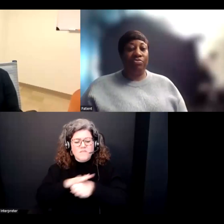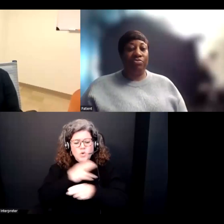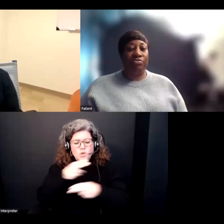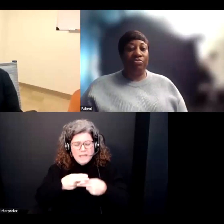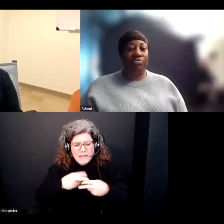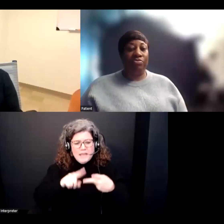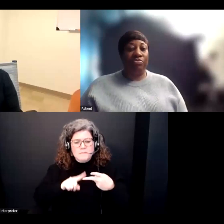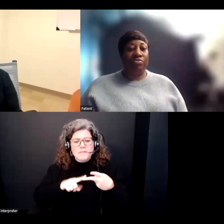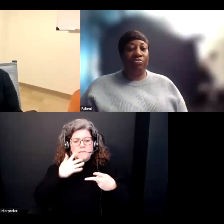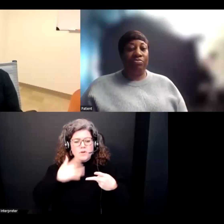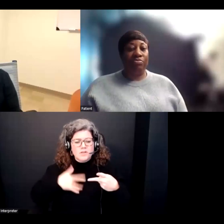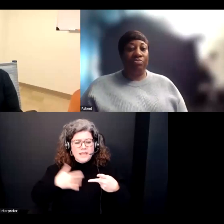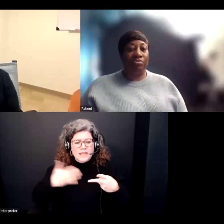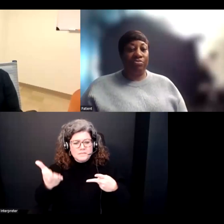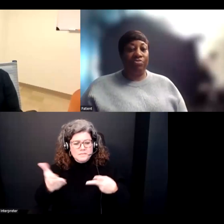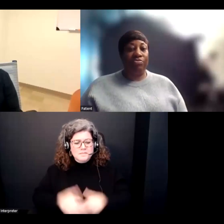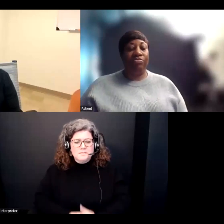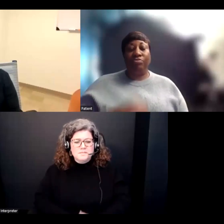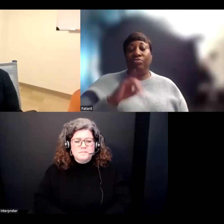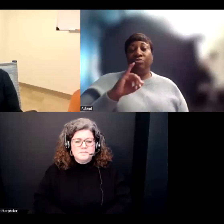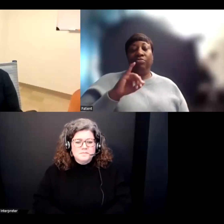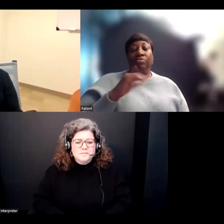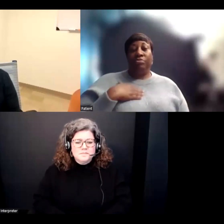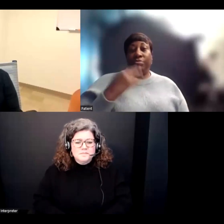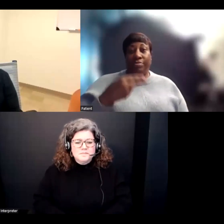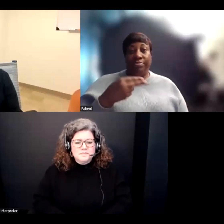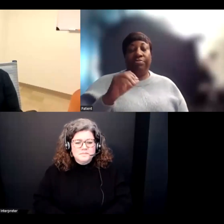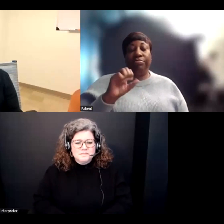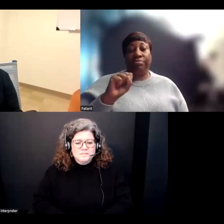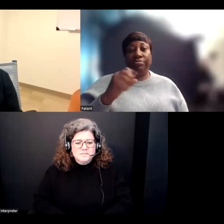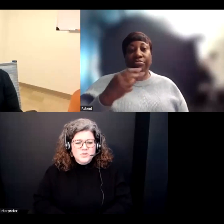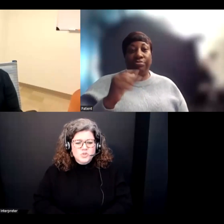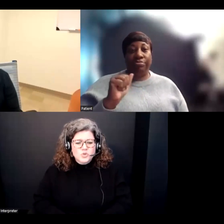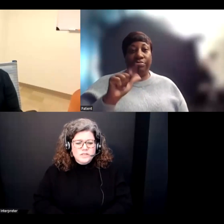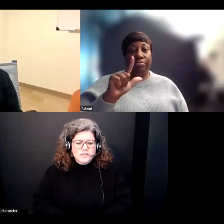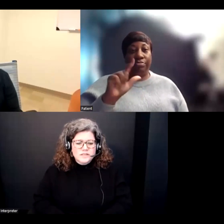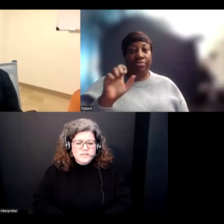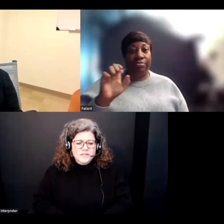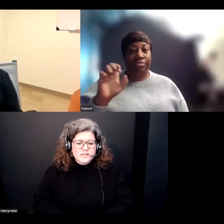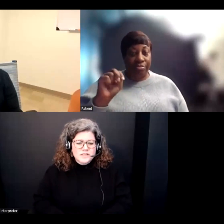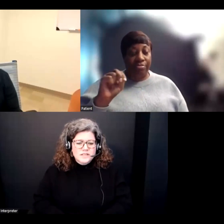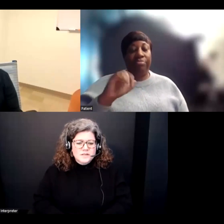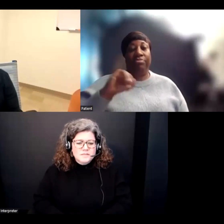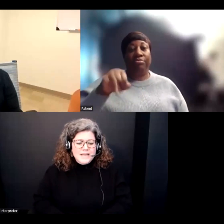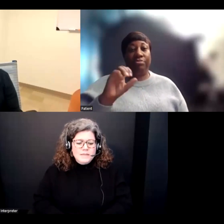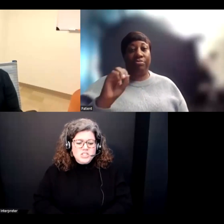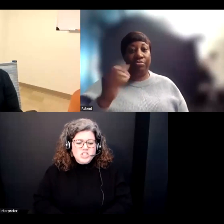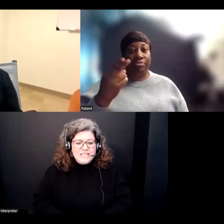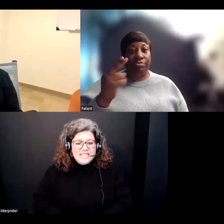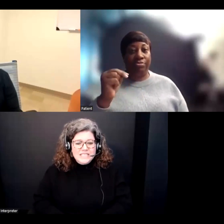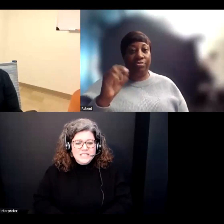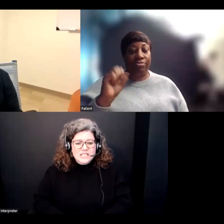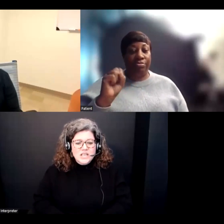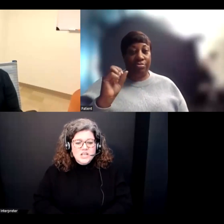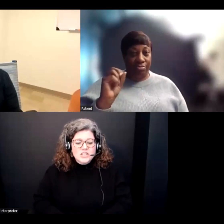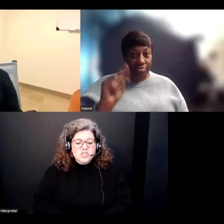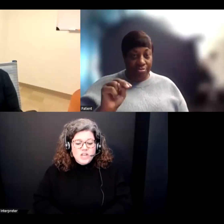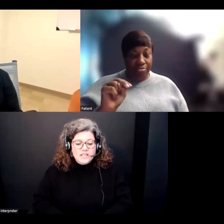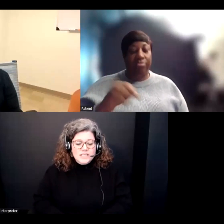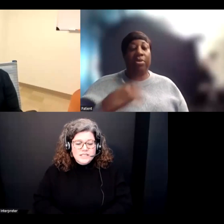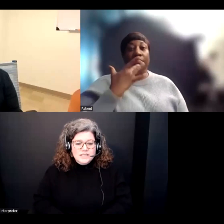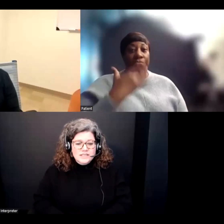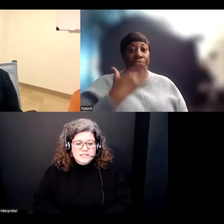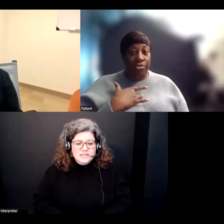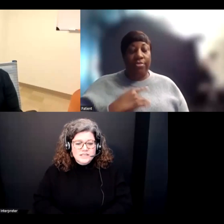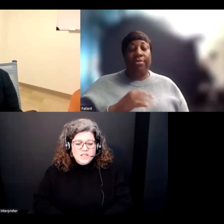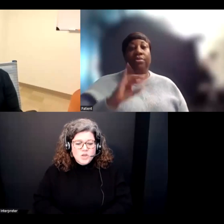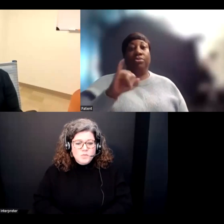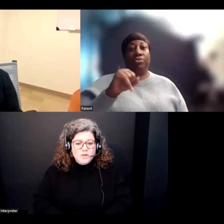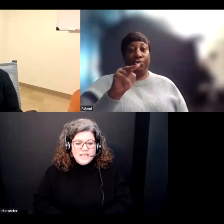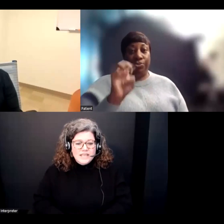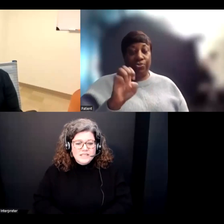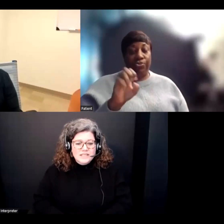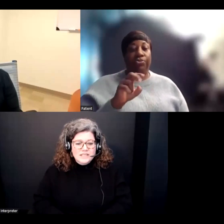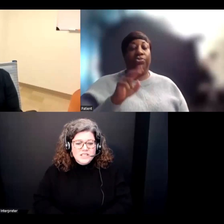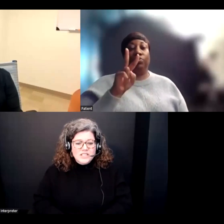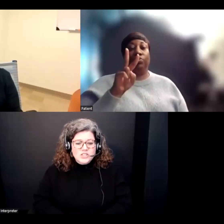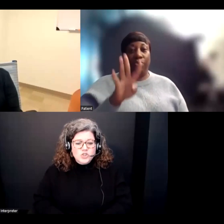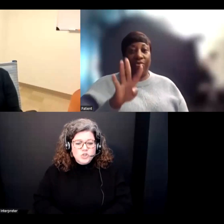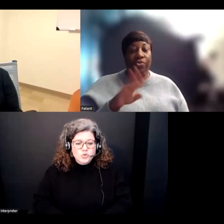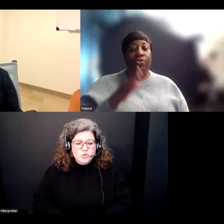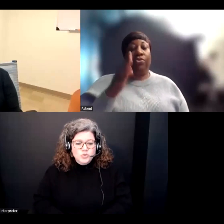please? sure my name is Shelene Johnson and my birthday is June